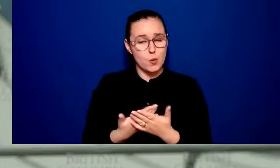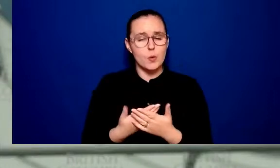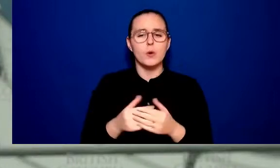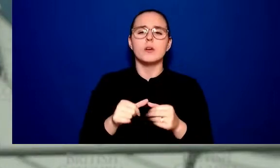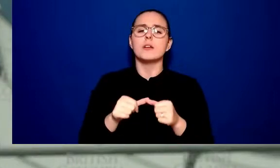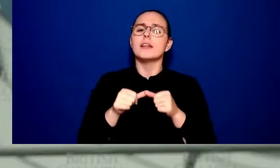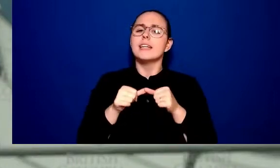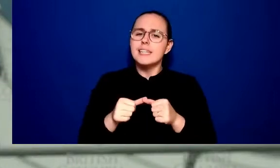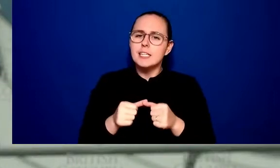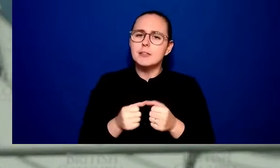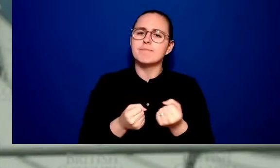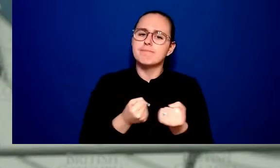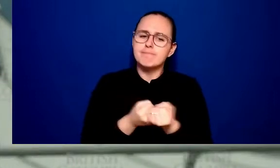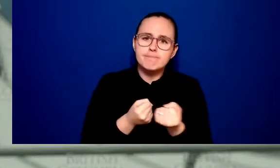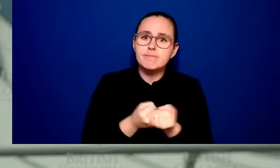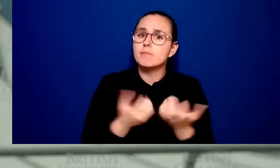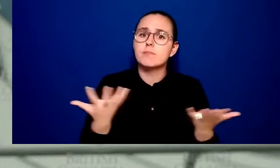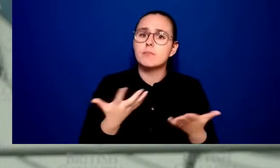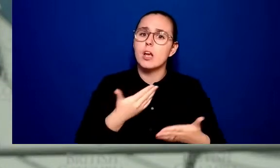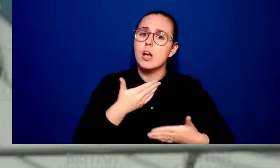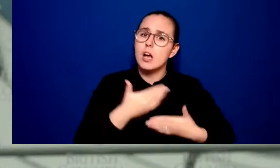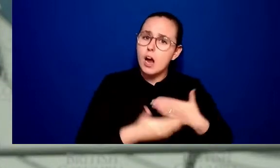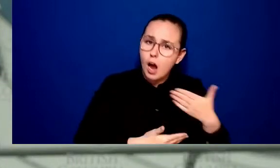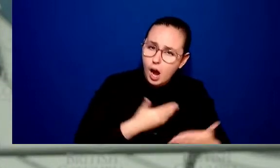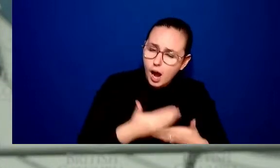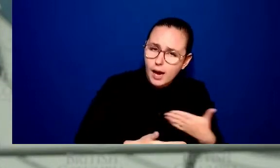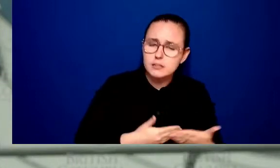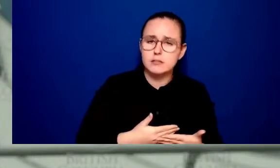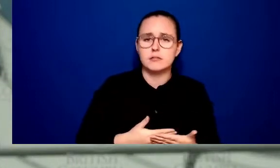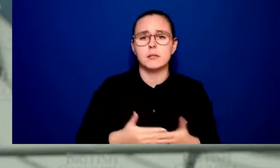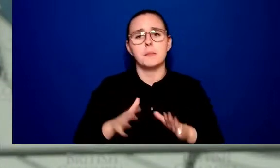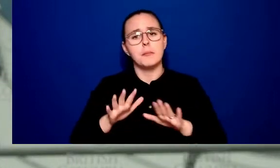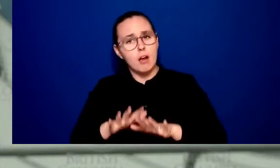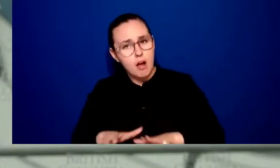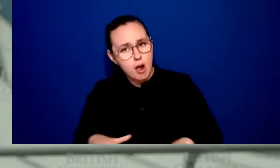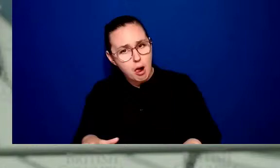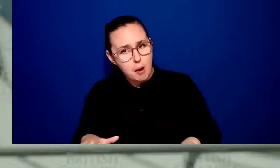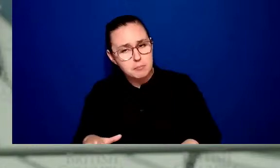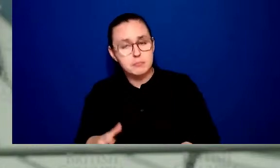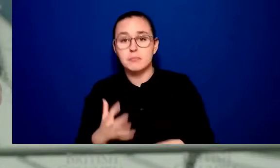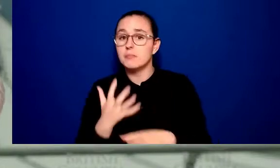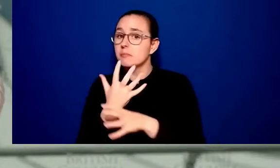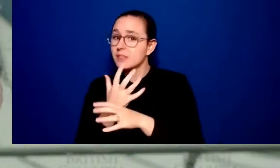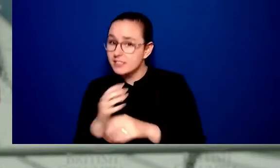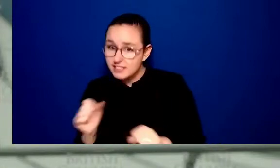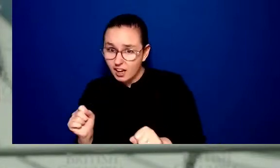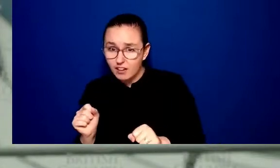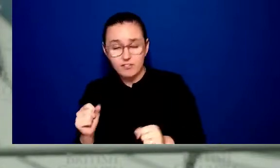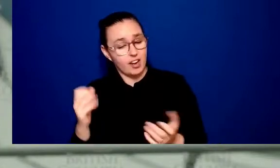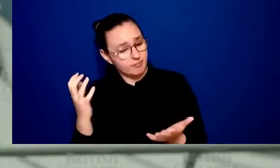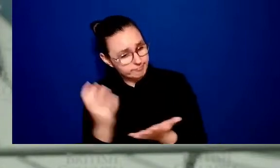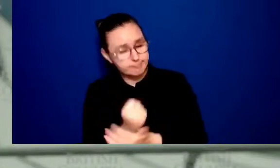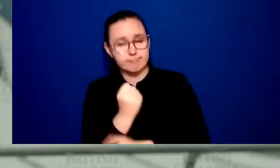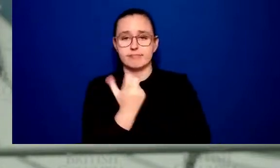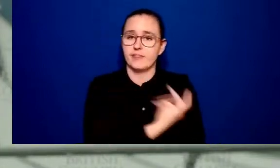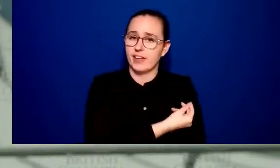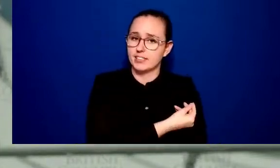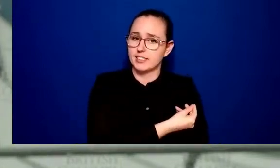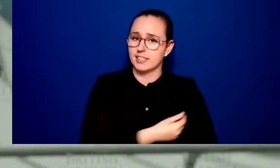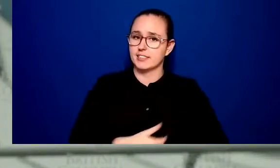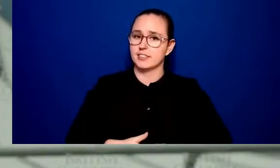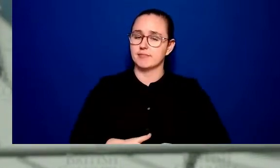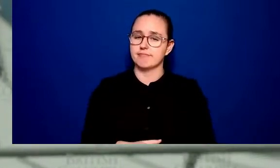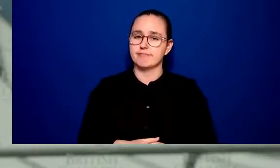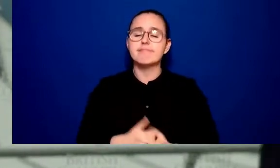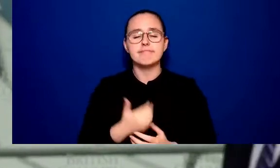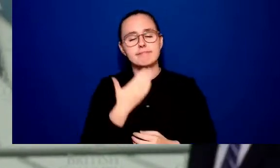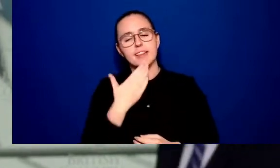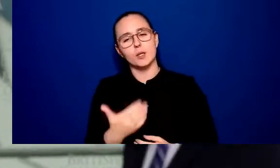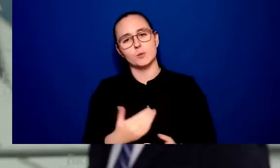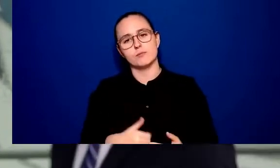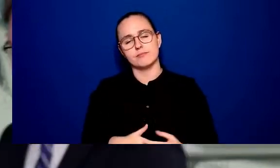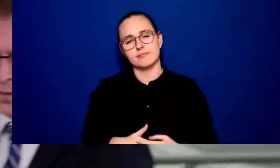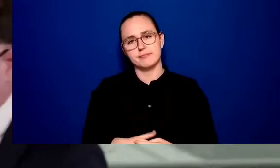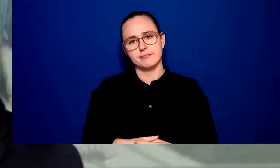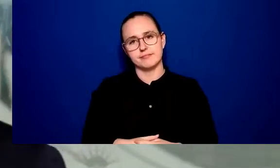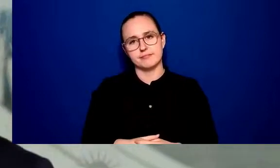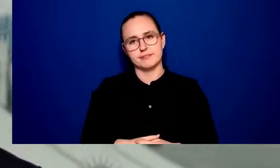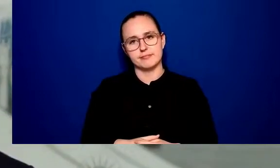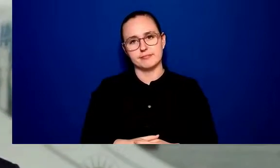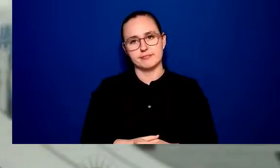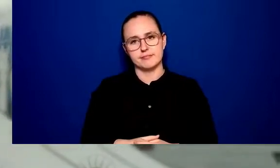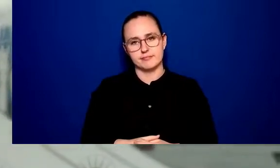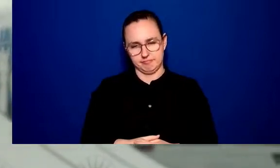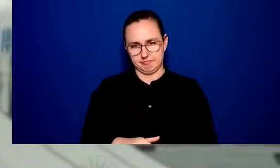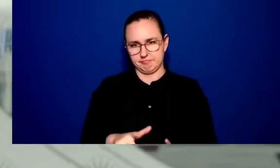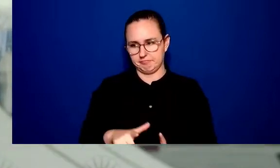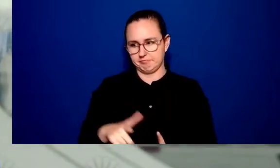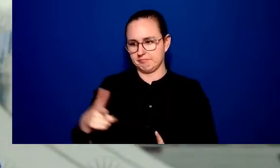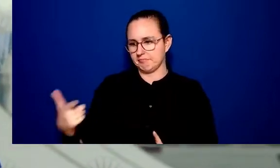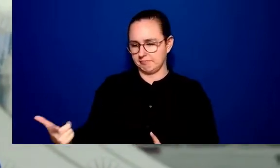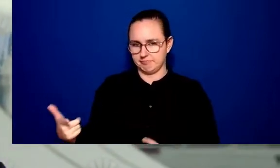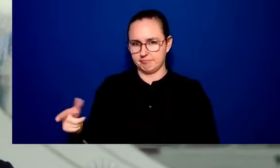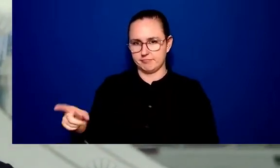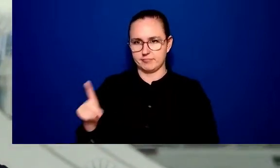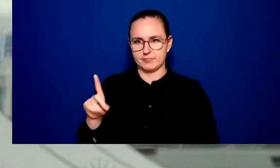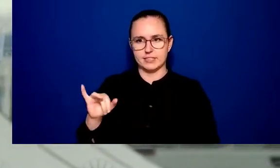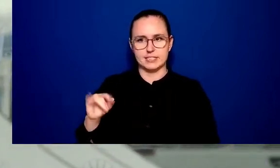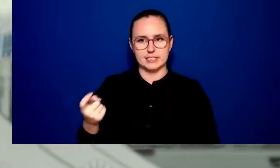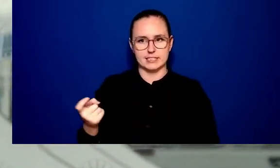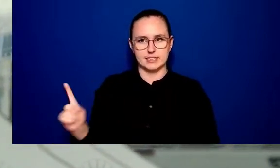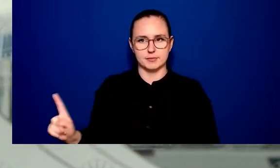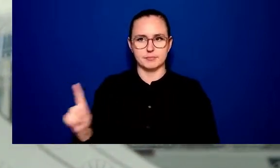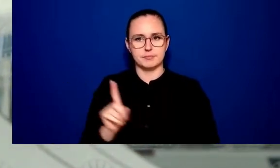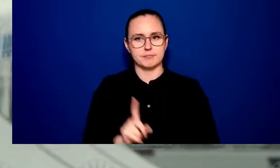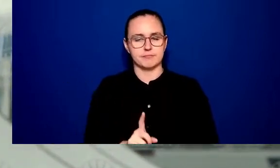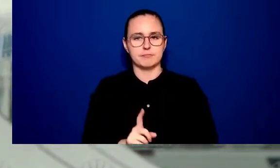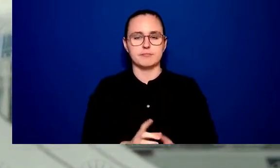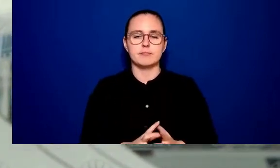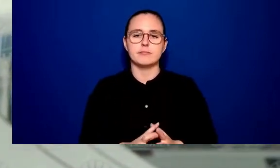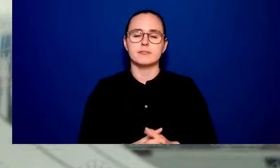being safe. And getting